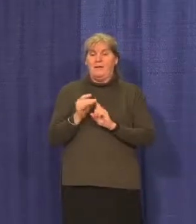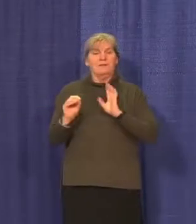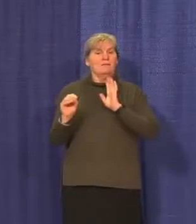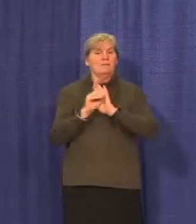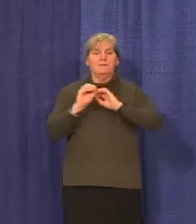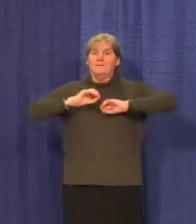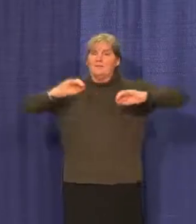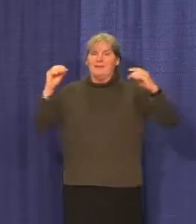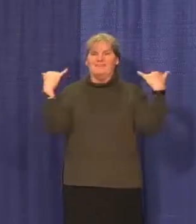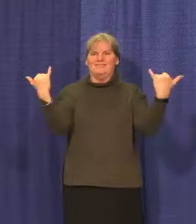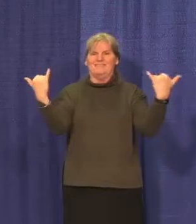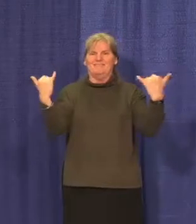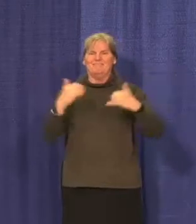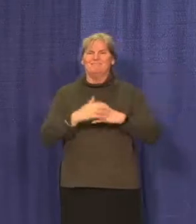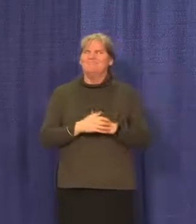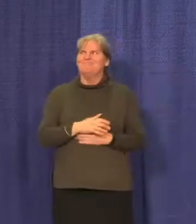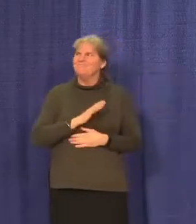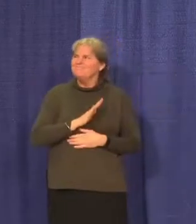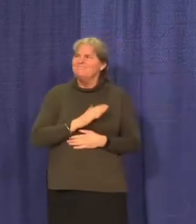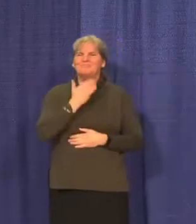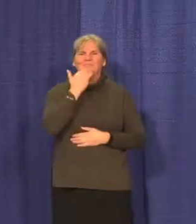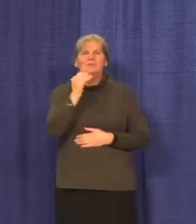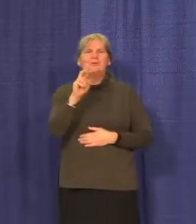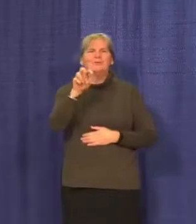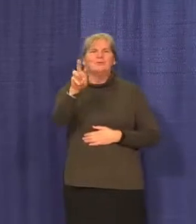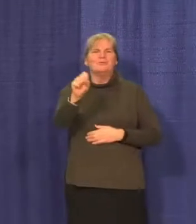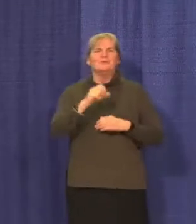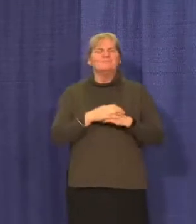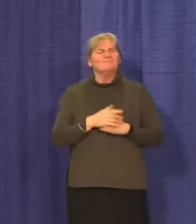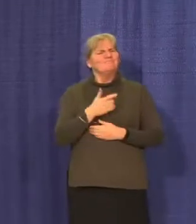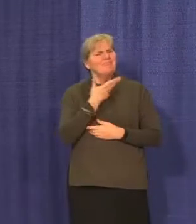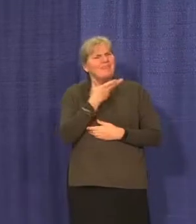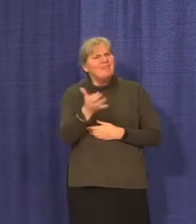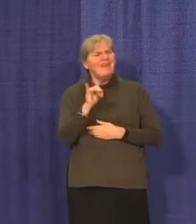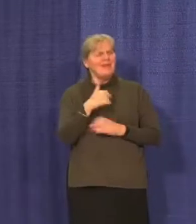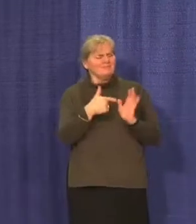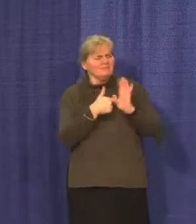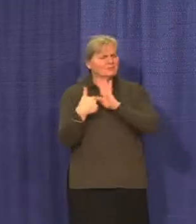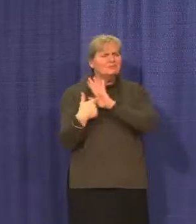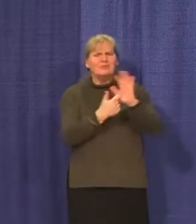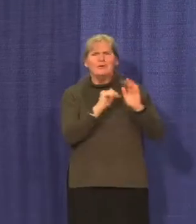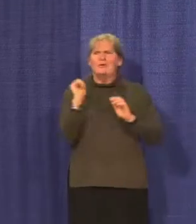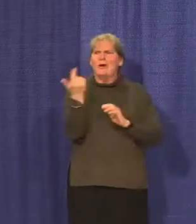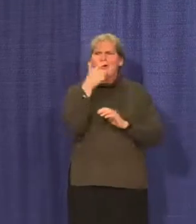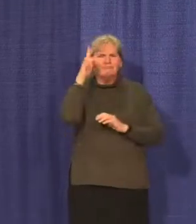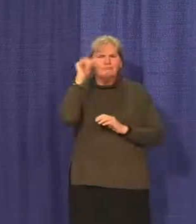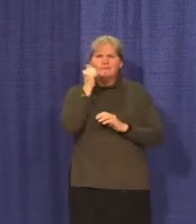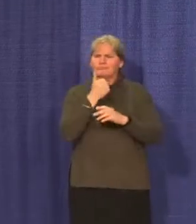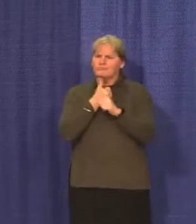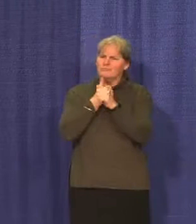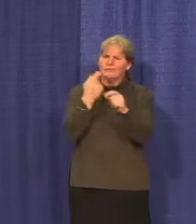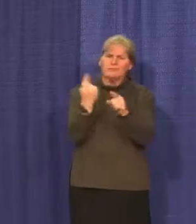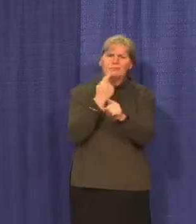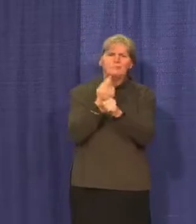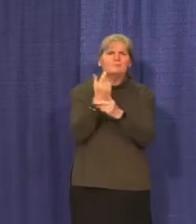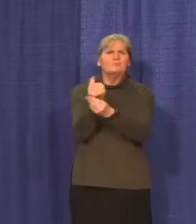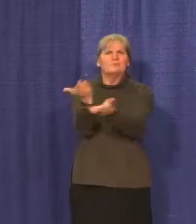territory. This is extremely welcome news, and it really speaks to the vigilance of everyone in the territory.